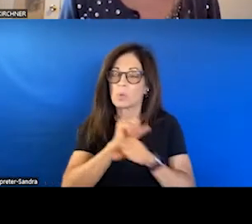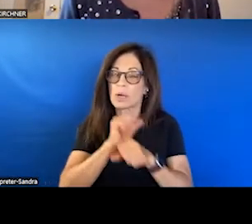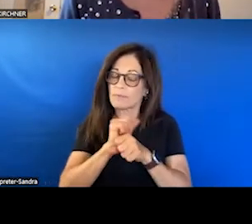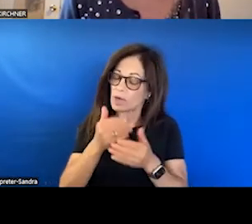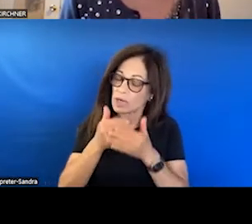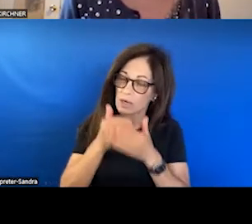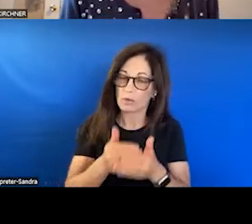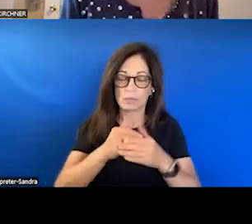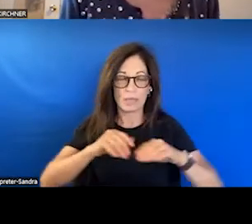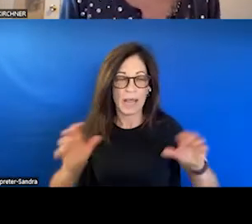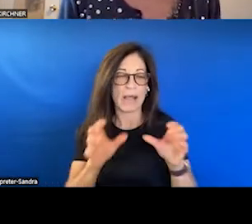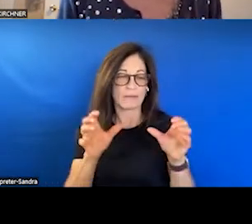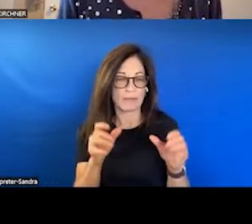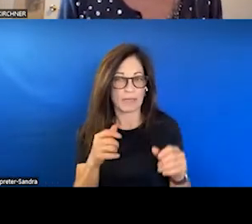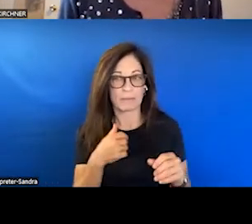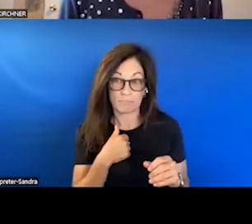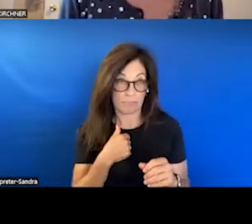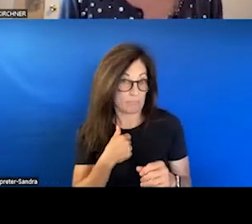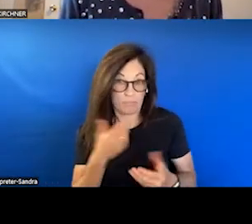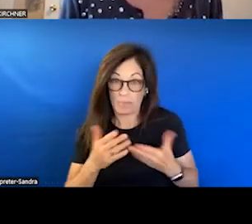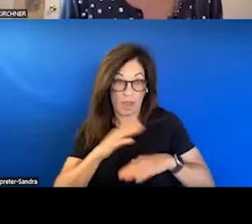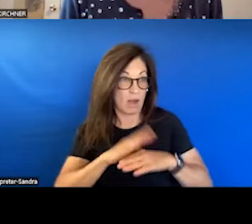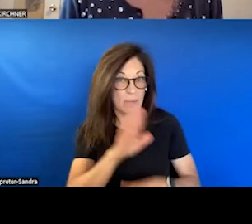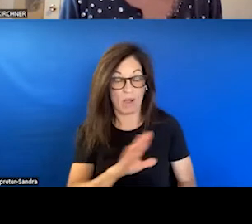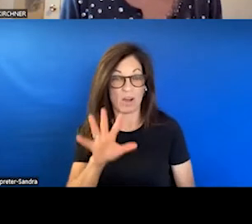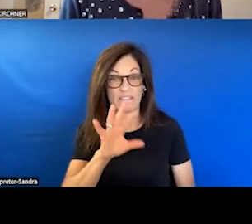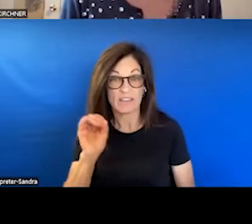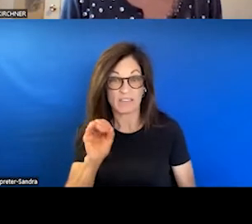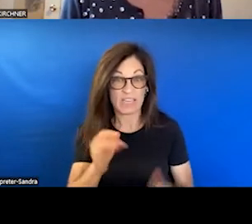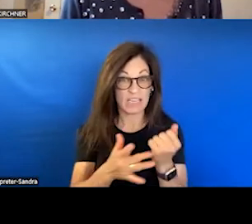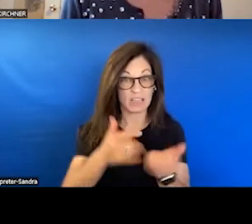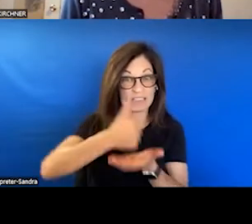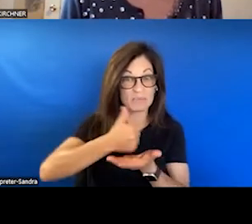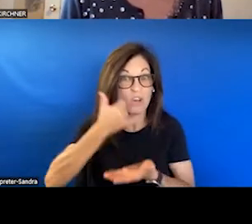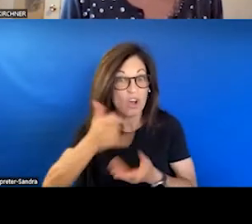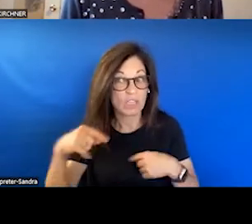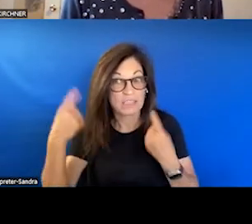ACTIVELY. PROBABLY BEEN ON ABOUT, 50, TECHNICAL ASSISTANCE CALLS SINCE RELEASED GUIDANCE.